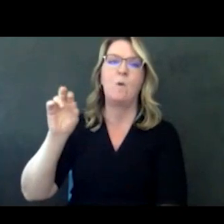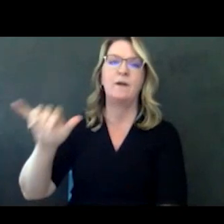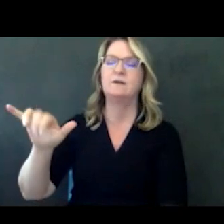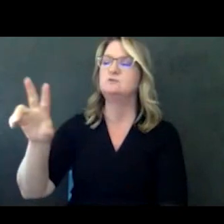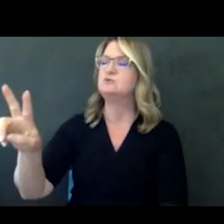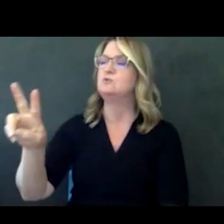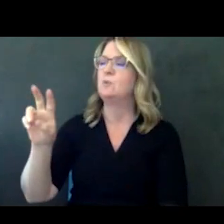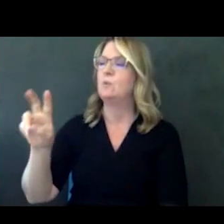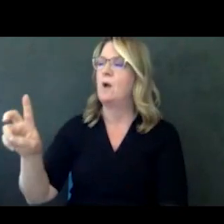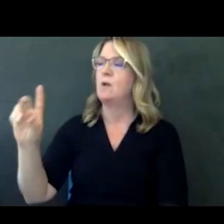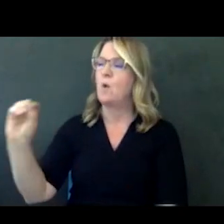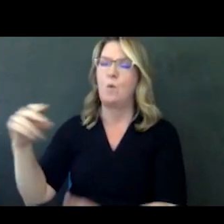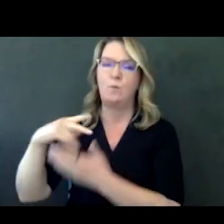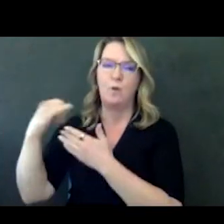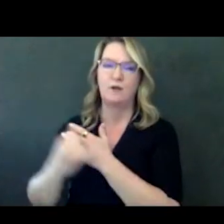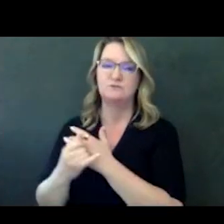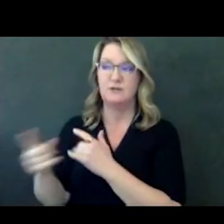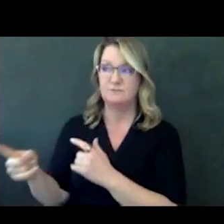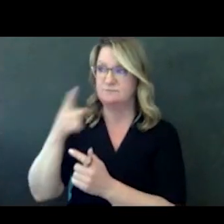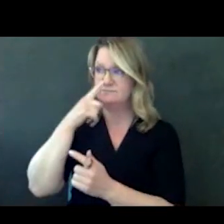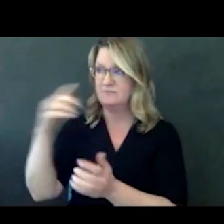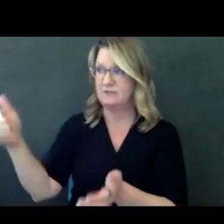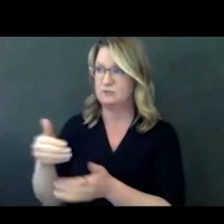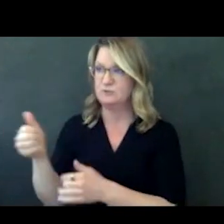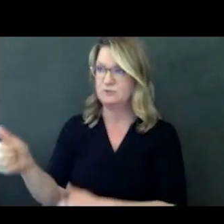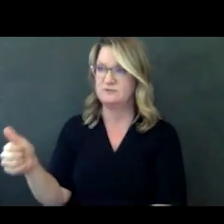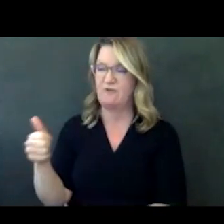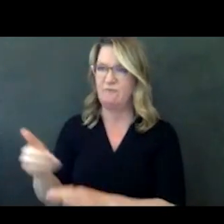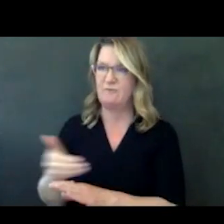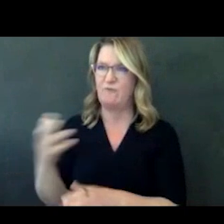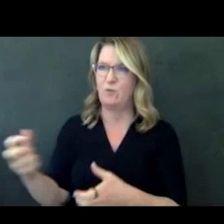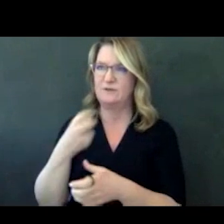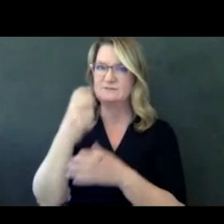introduce yourself before we dive into questions. [John Davis] Sure, happy to be here. I'm John